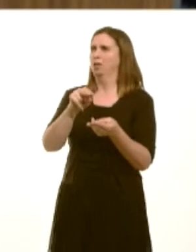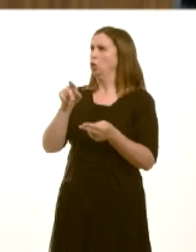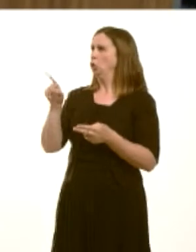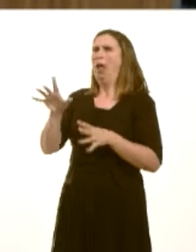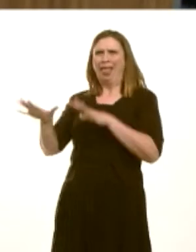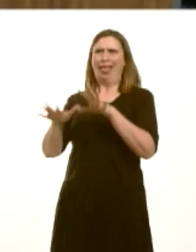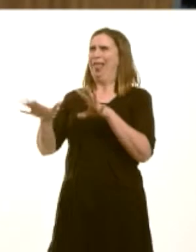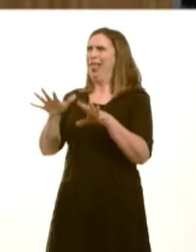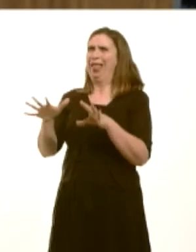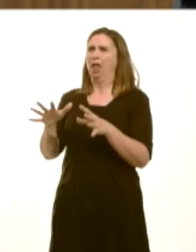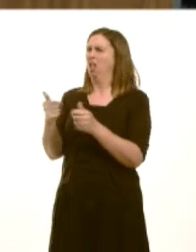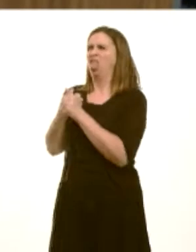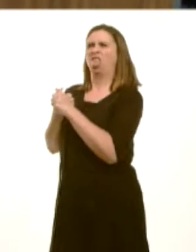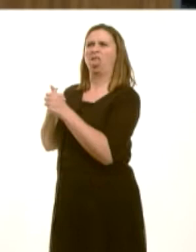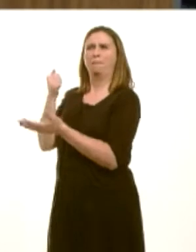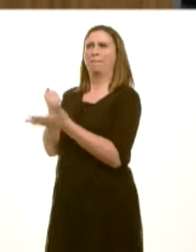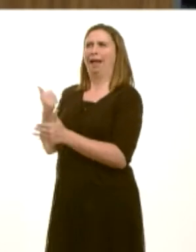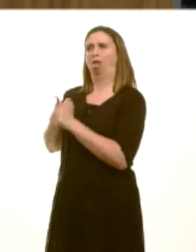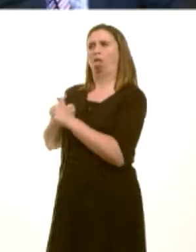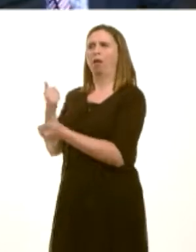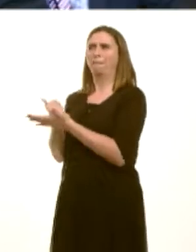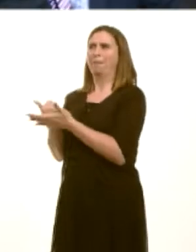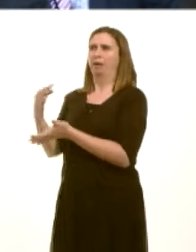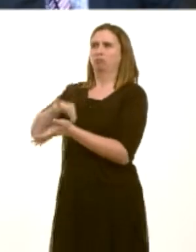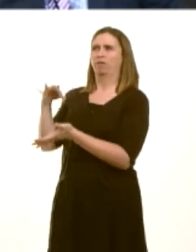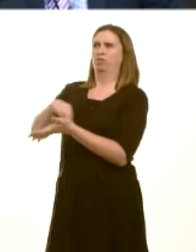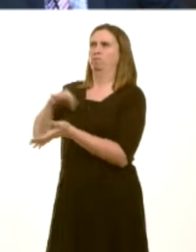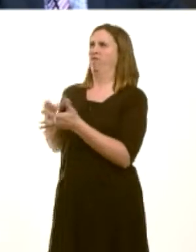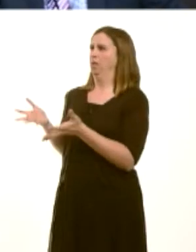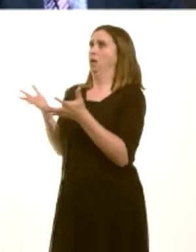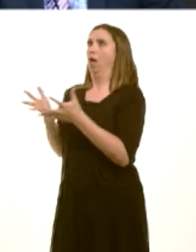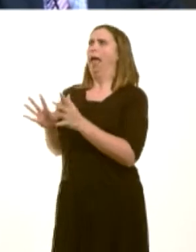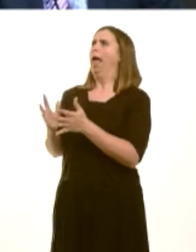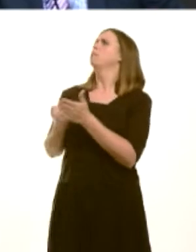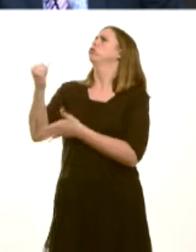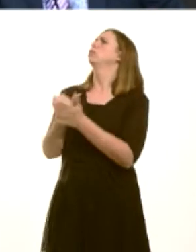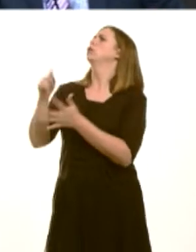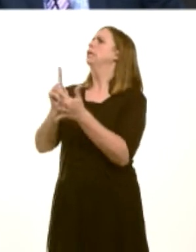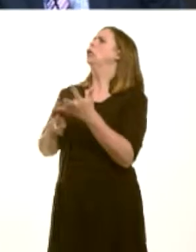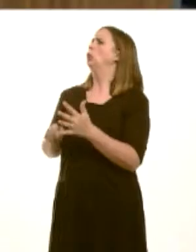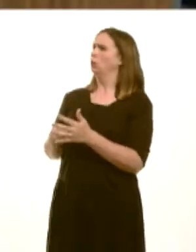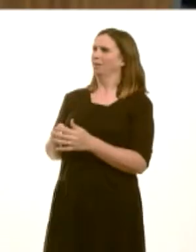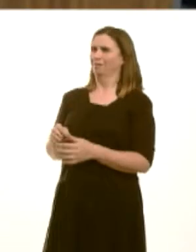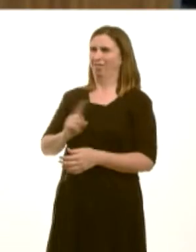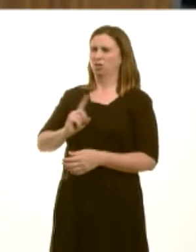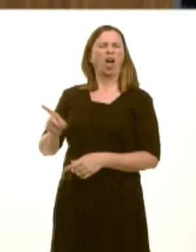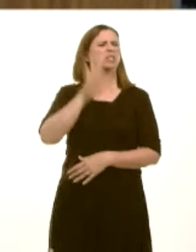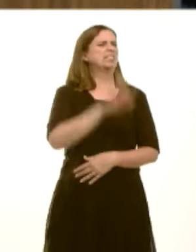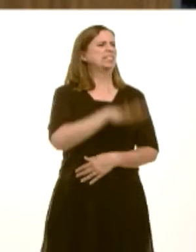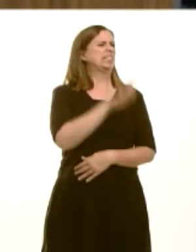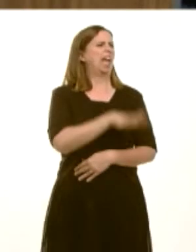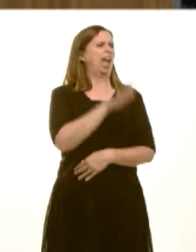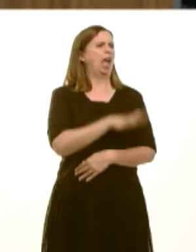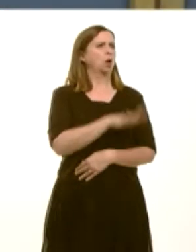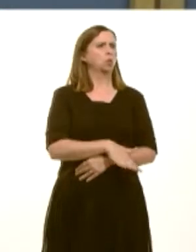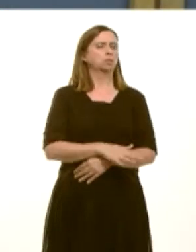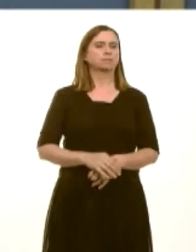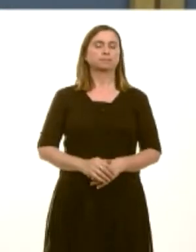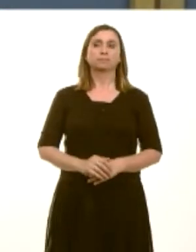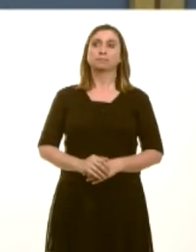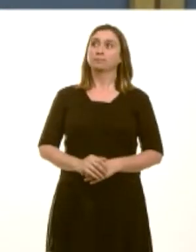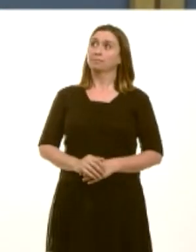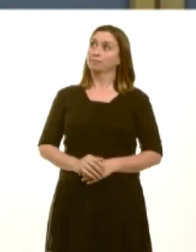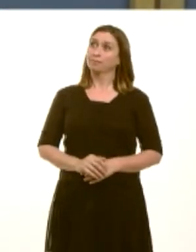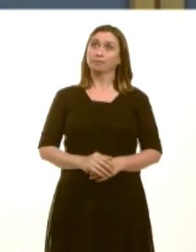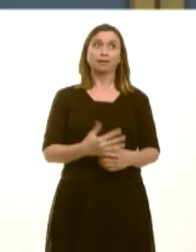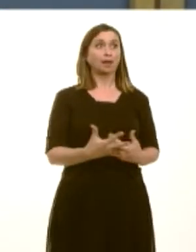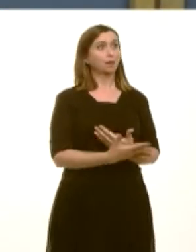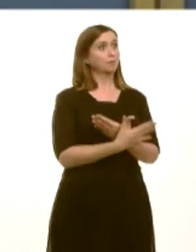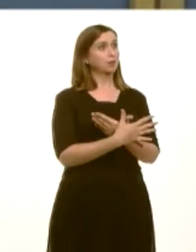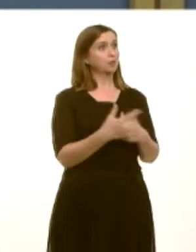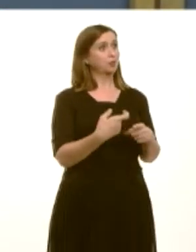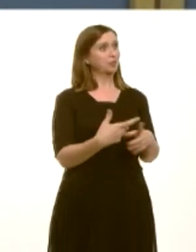people. What we are seeing now is the dying squeal of a dying party.